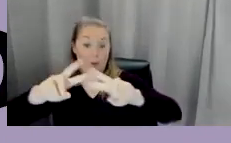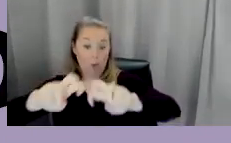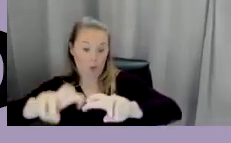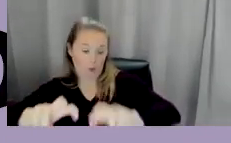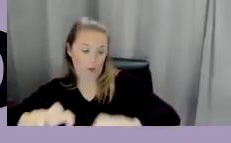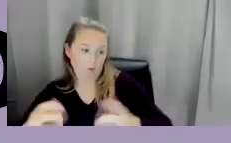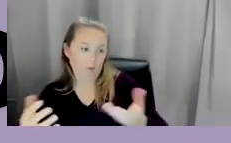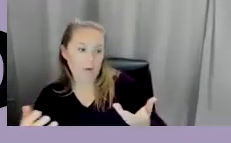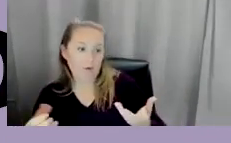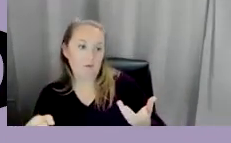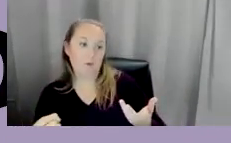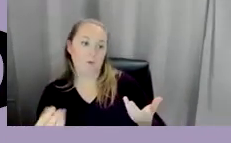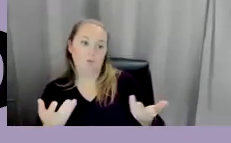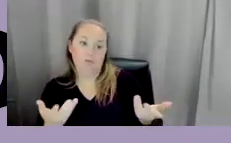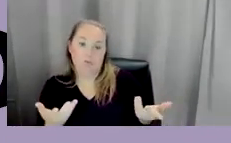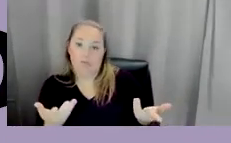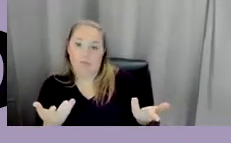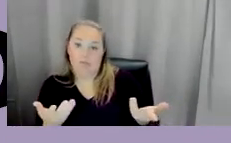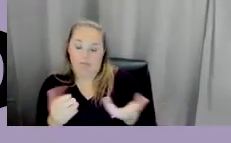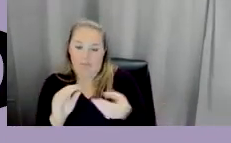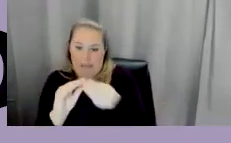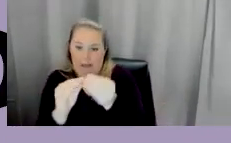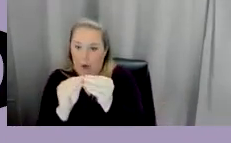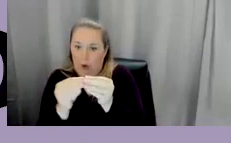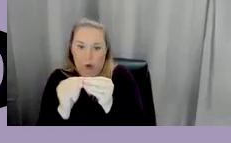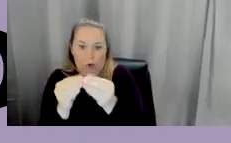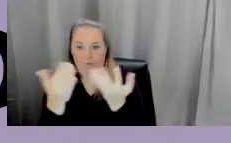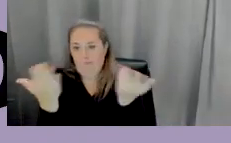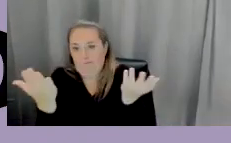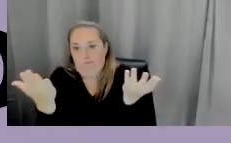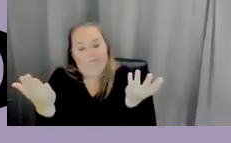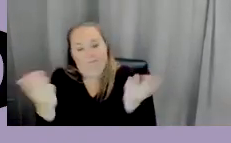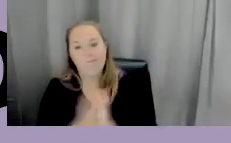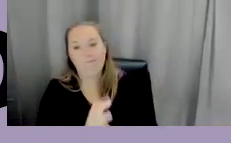GUESS I WOULD JUST ADD